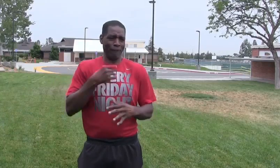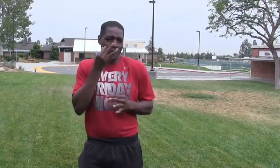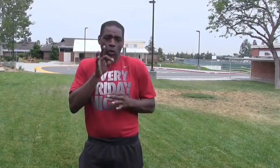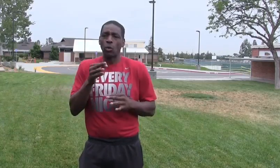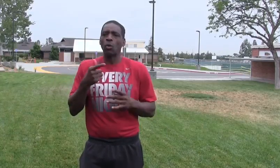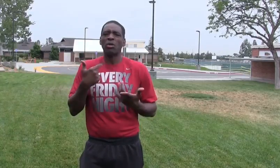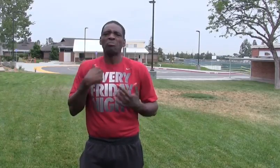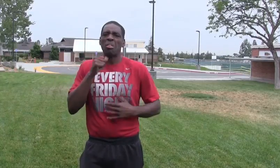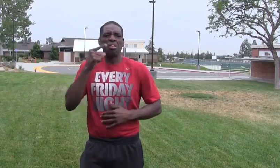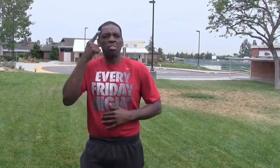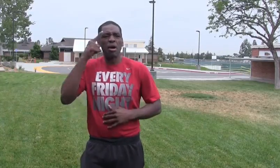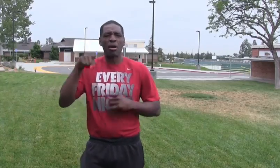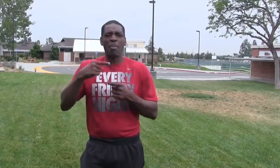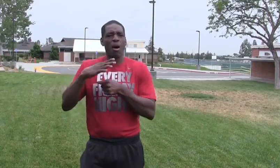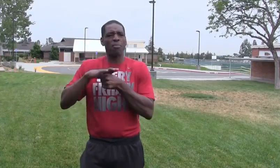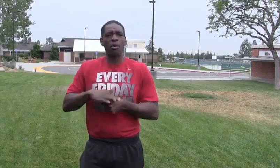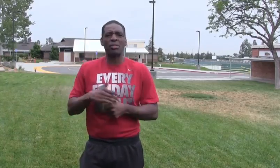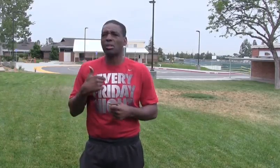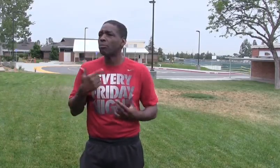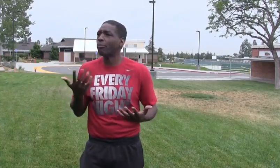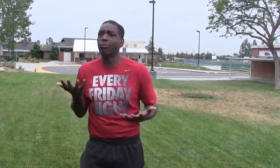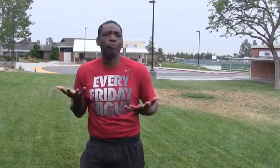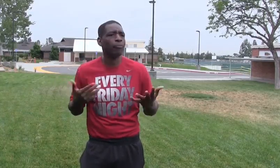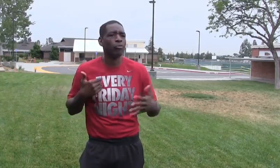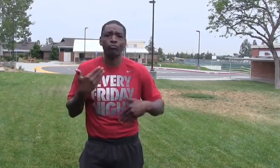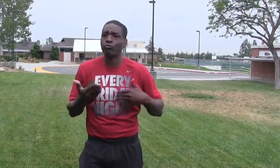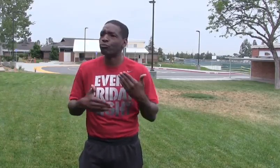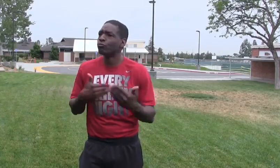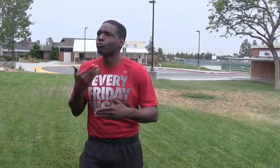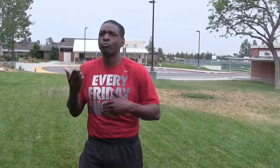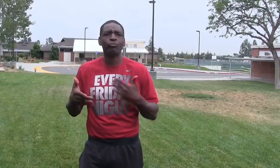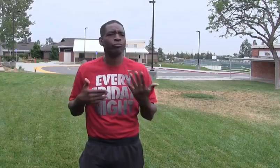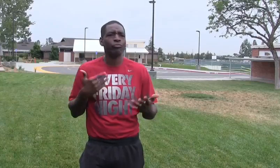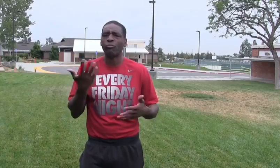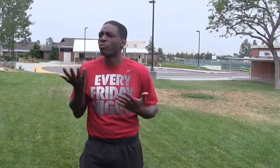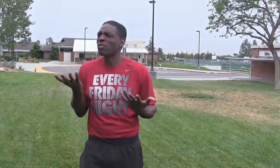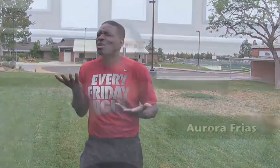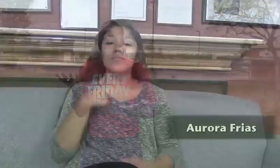I didn’t really think of it as being an oppressive situation. It was just the way it was.